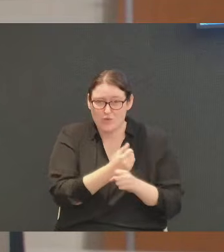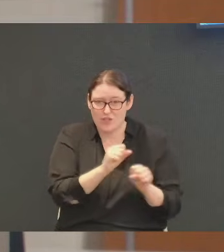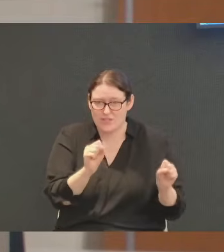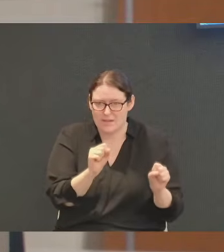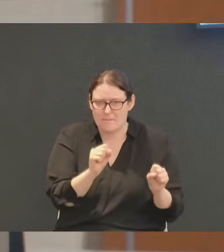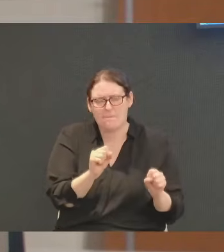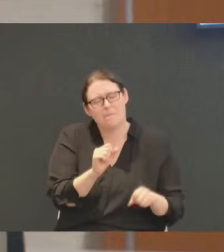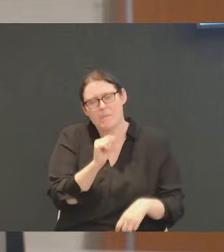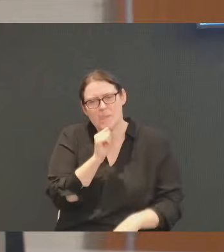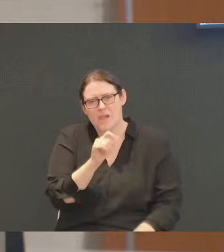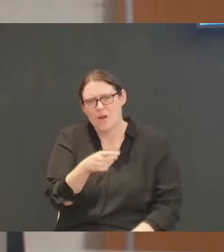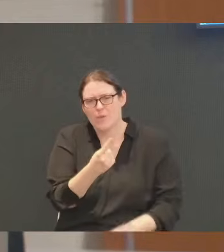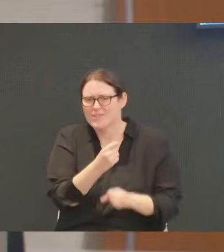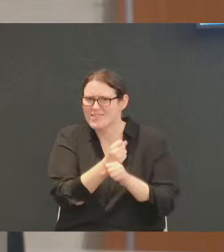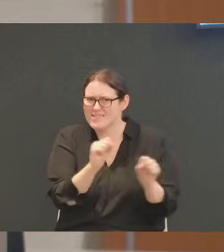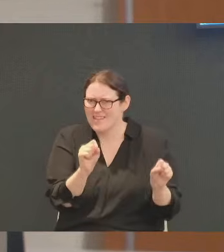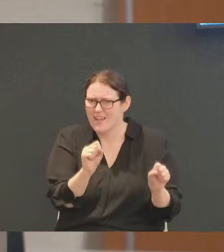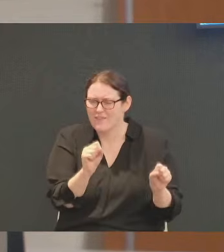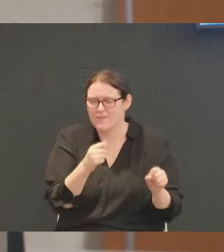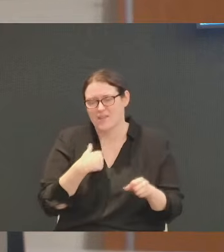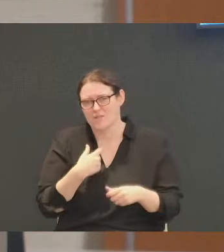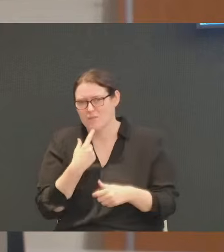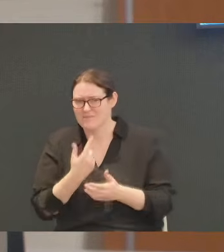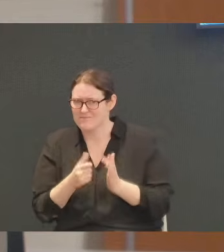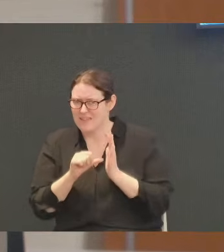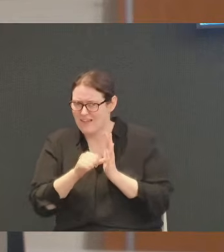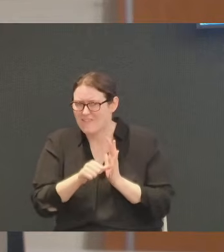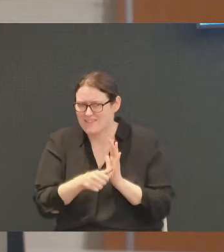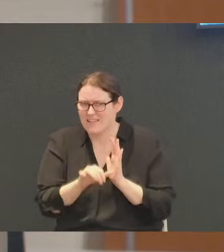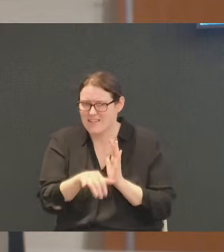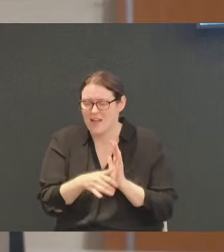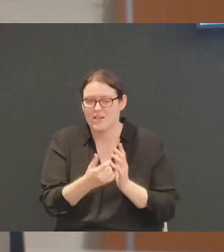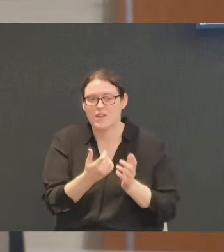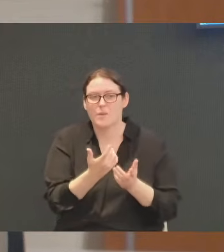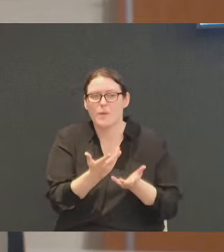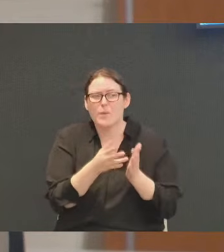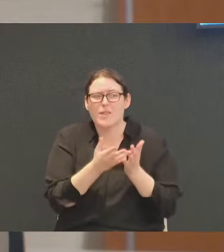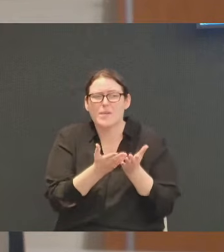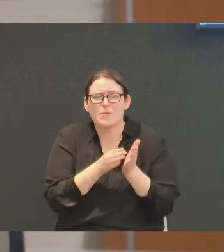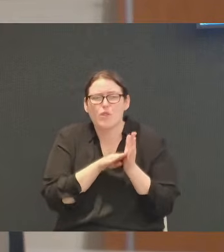keep kids safe, and I've said that multiple times, but it's also to help kids thrive. It's more than